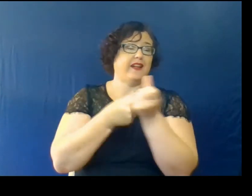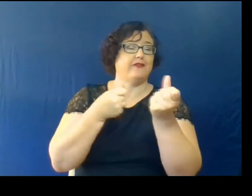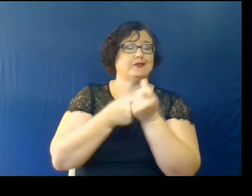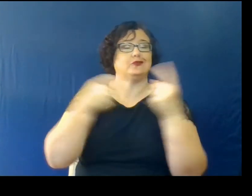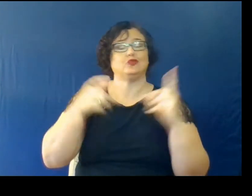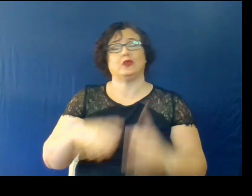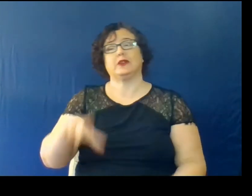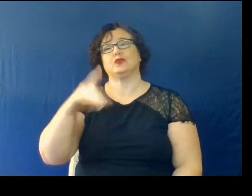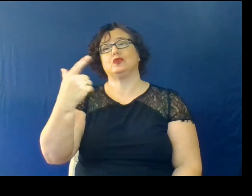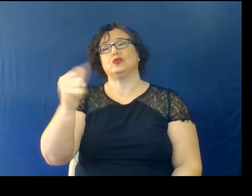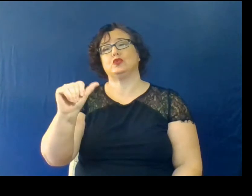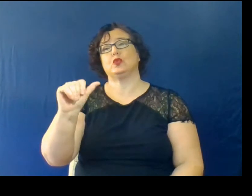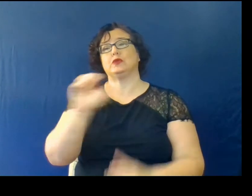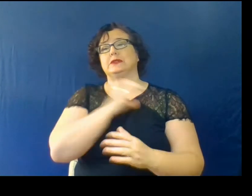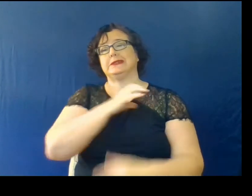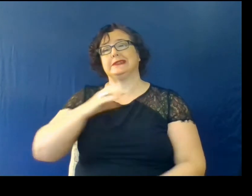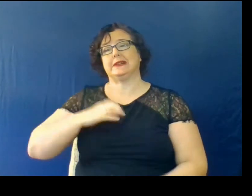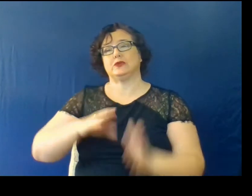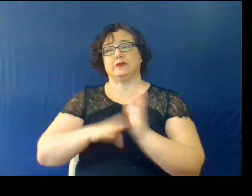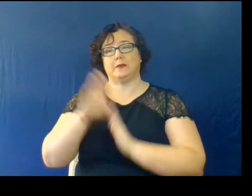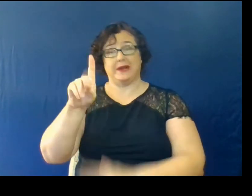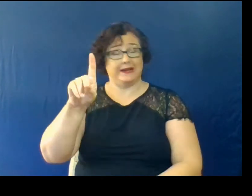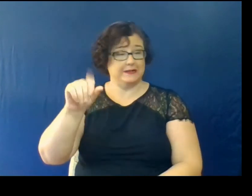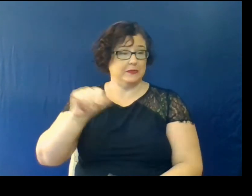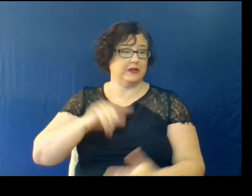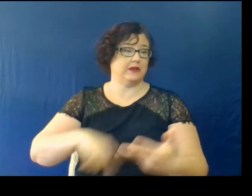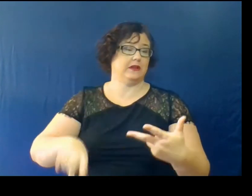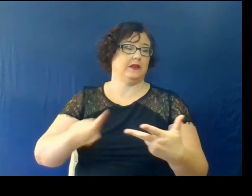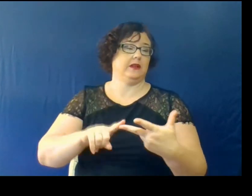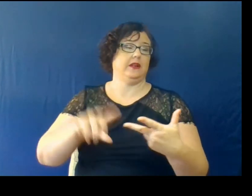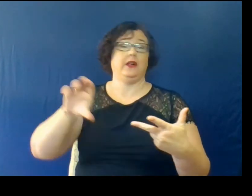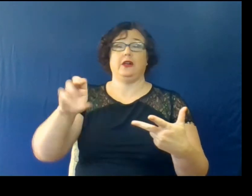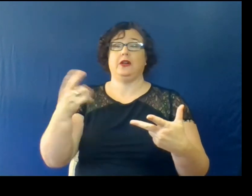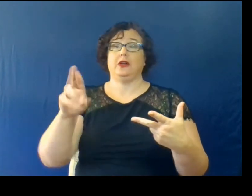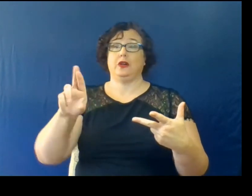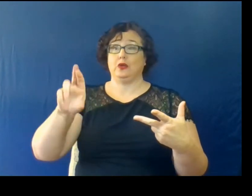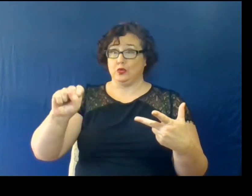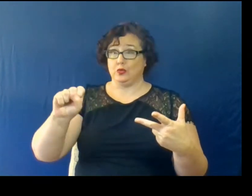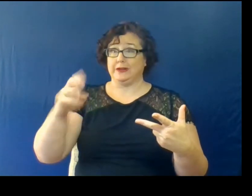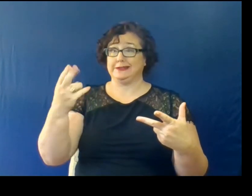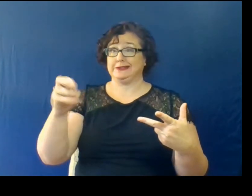And most importantly Chris Harvey who is the Elections Director for the Georgia state's office